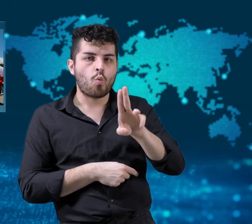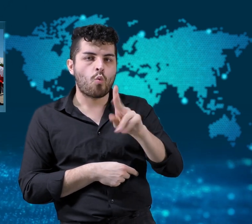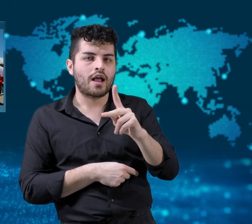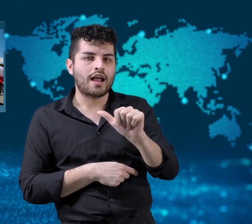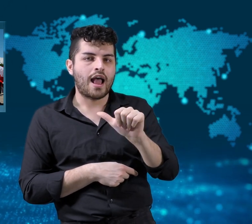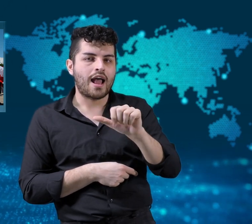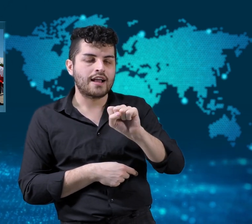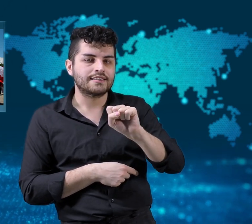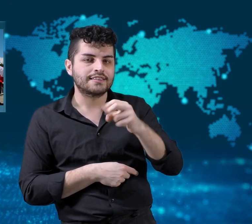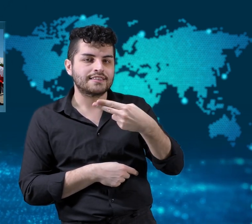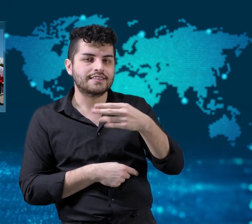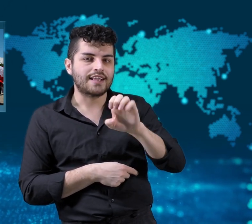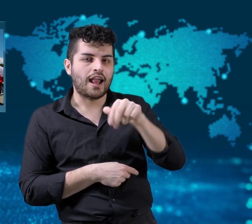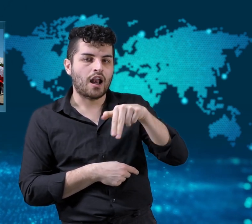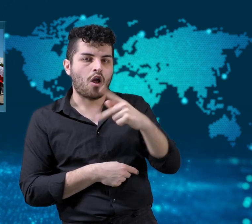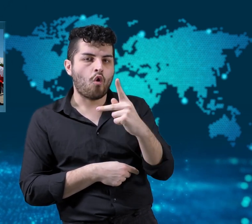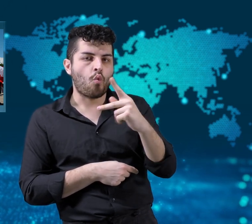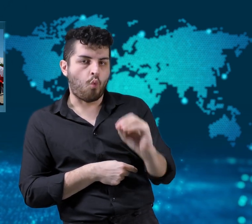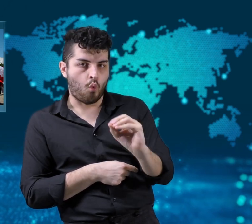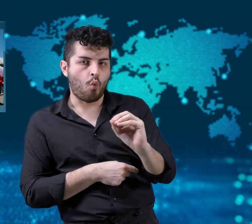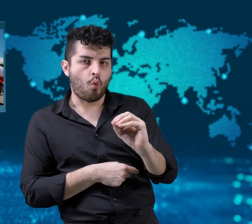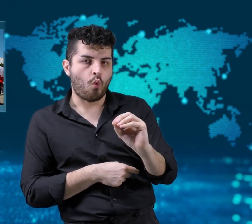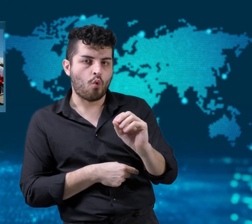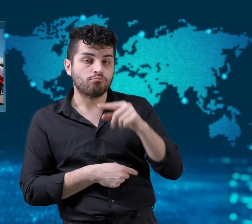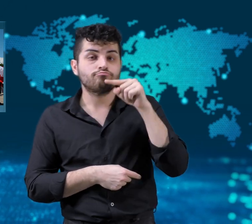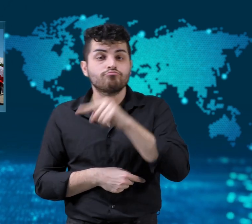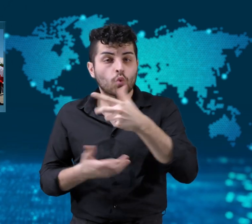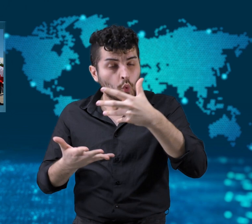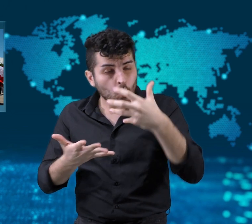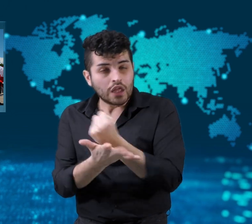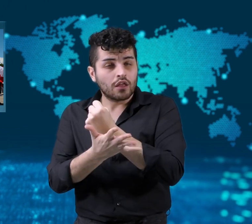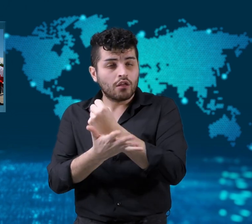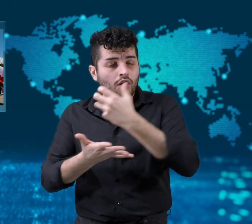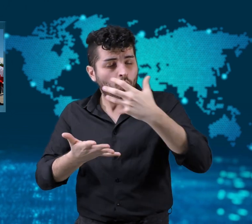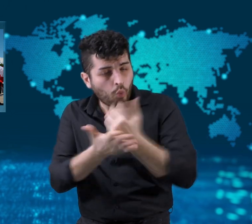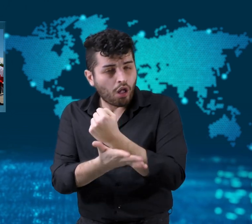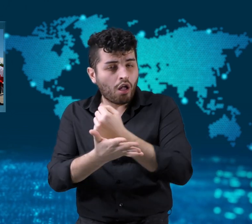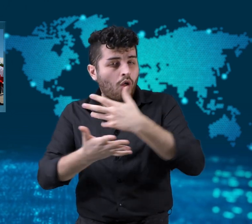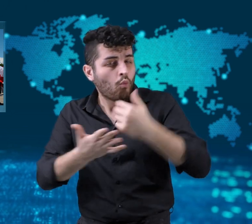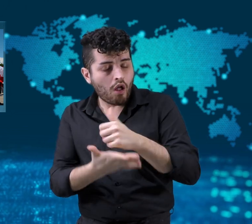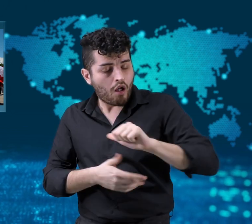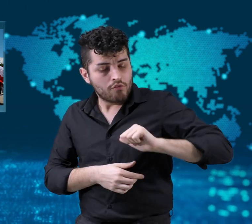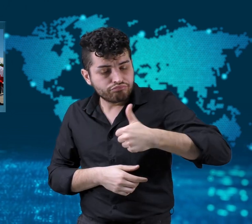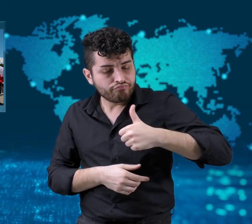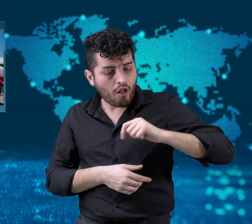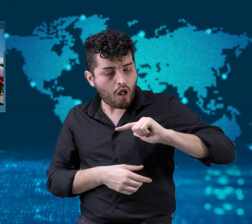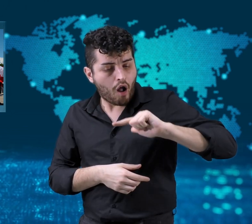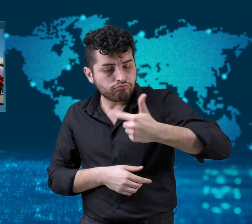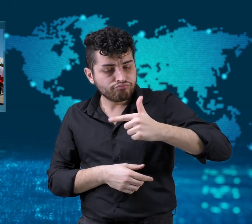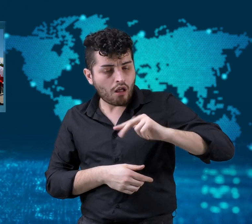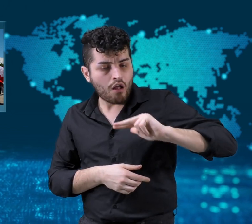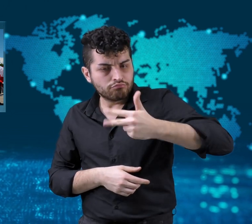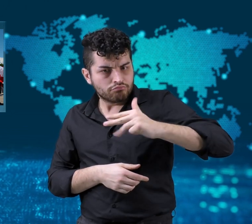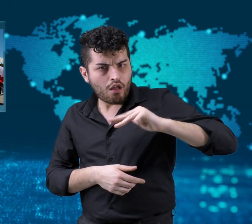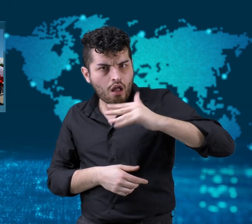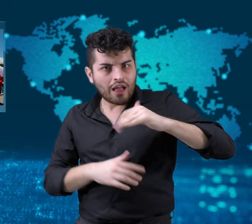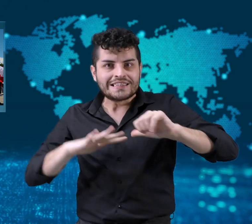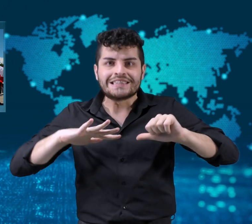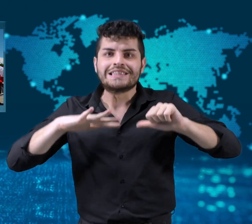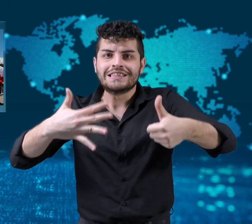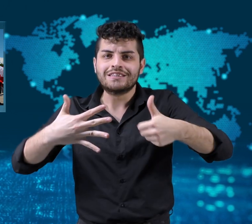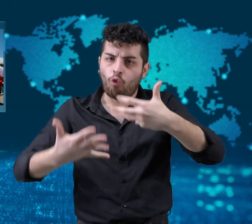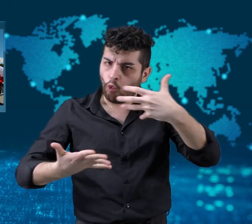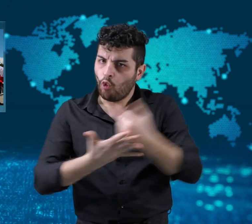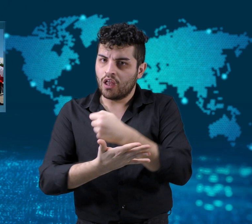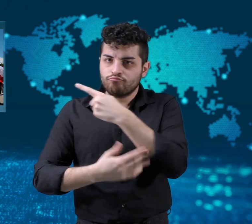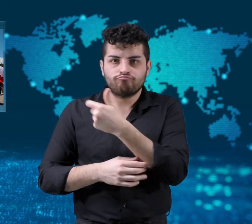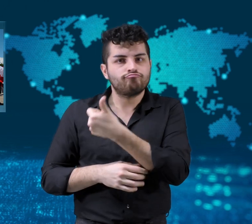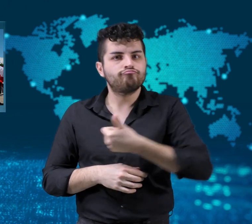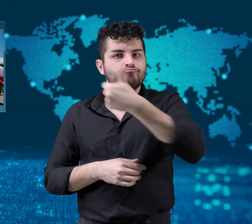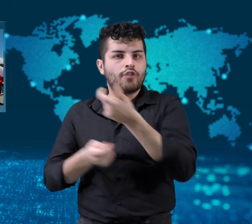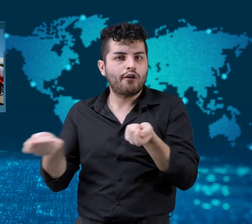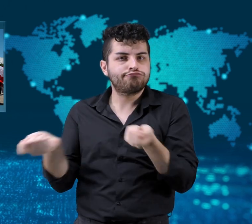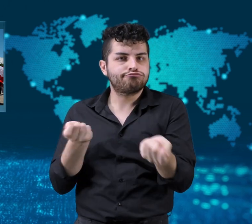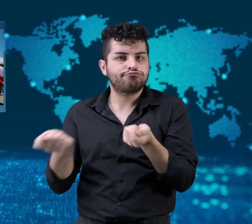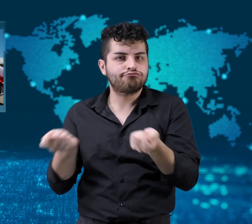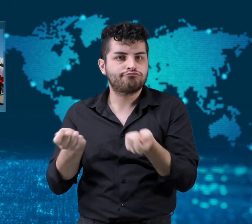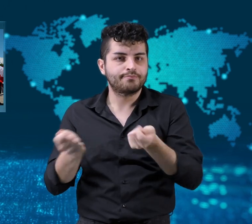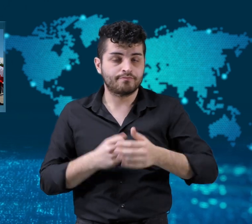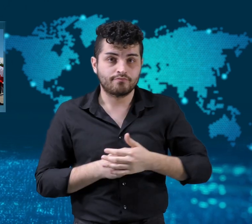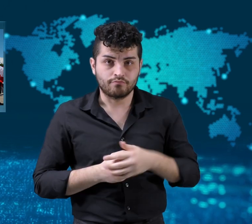There were reports of opposition leaders being kidnapped and arrested.